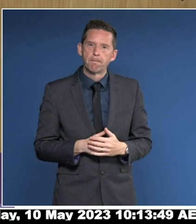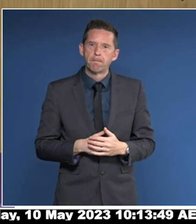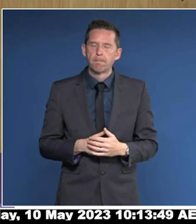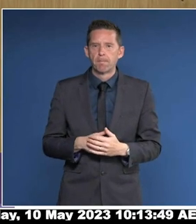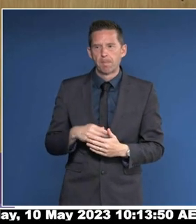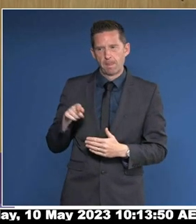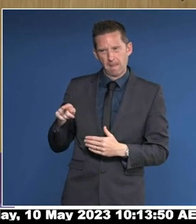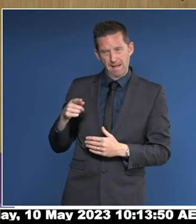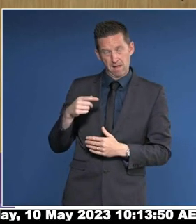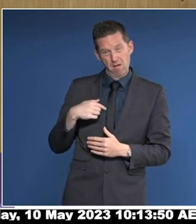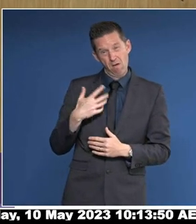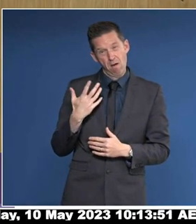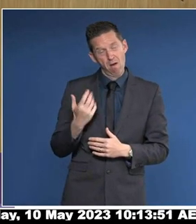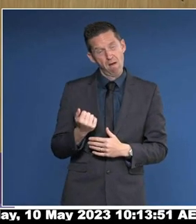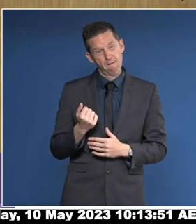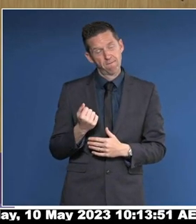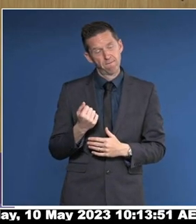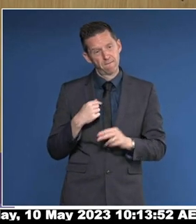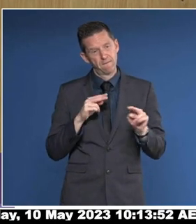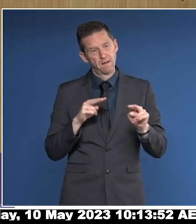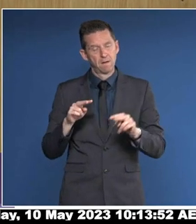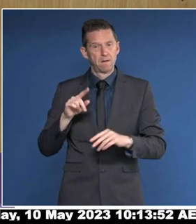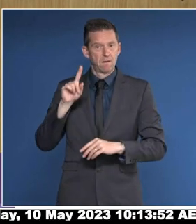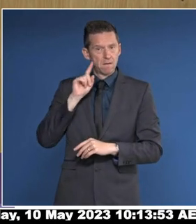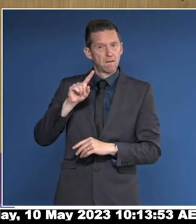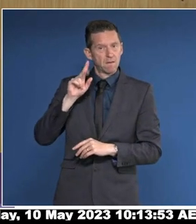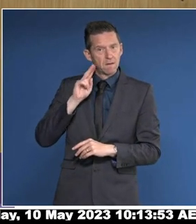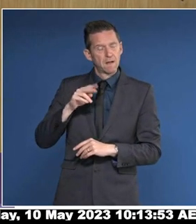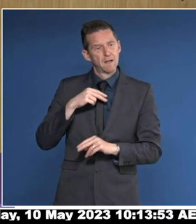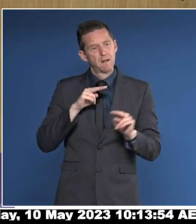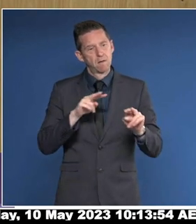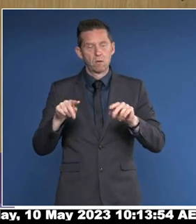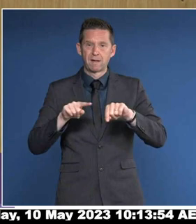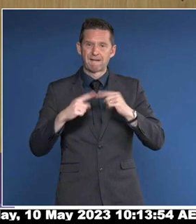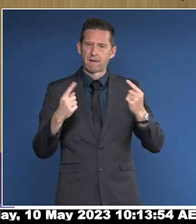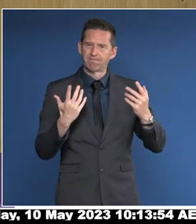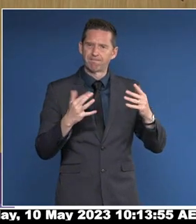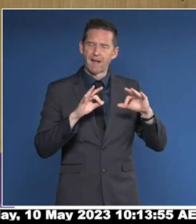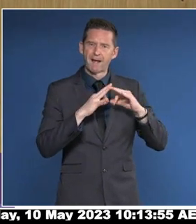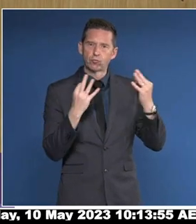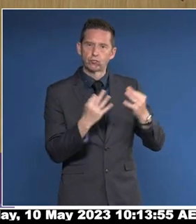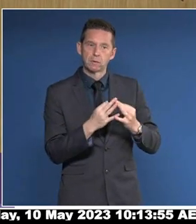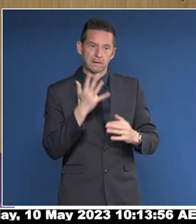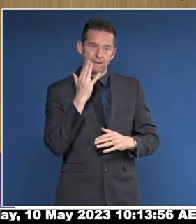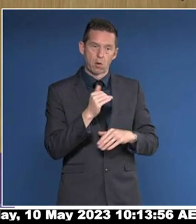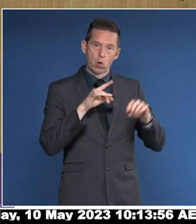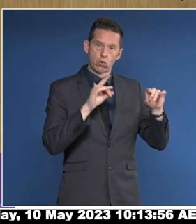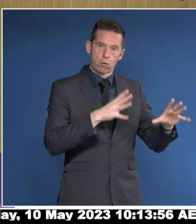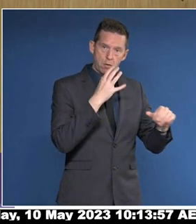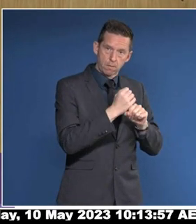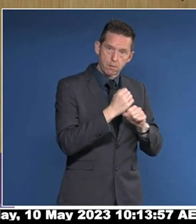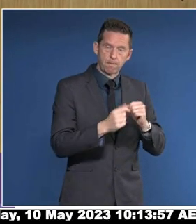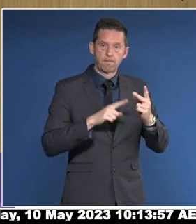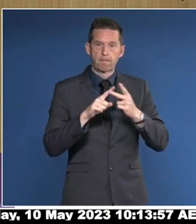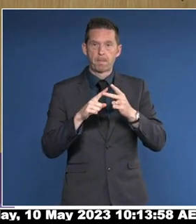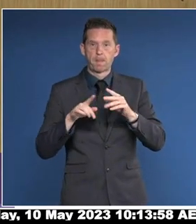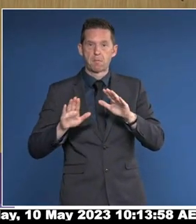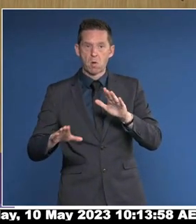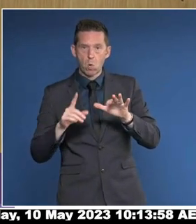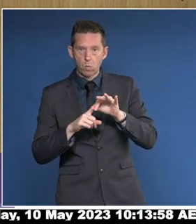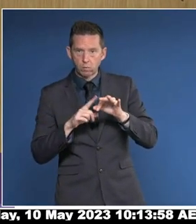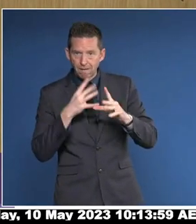couple of days is agencies, whether they be Commonwealth or State, in a response